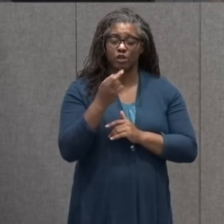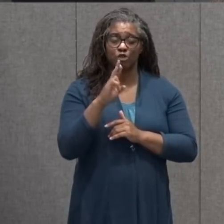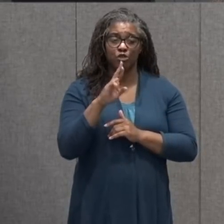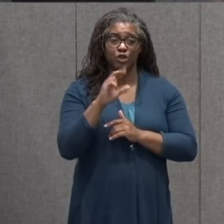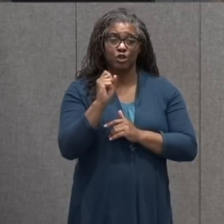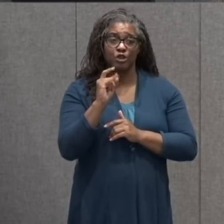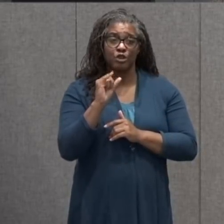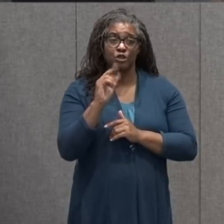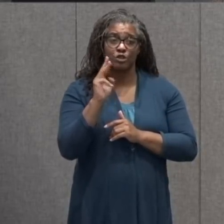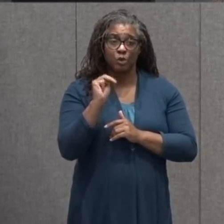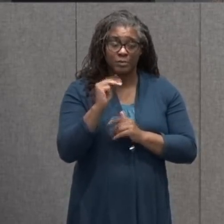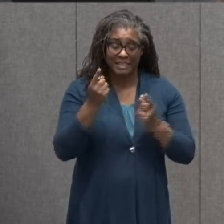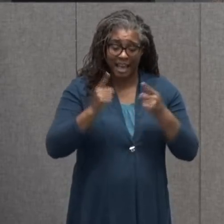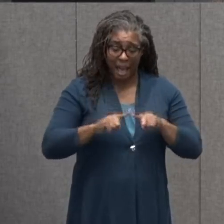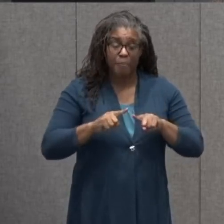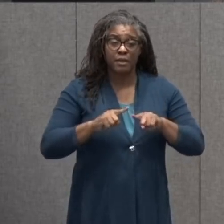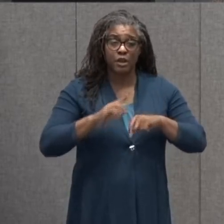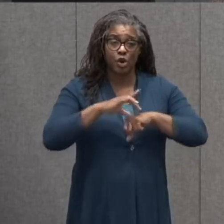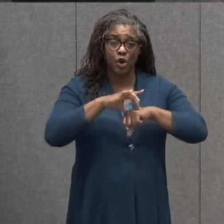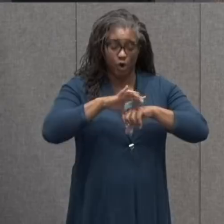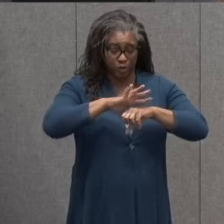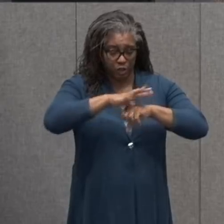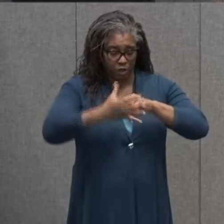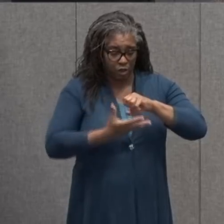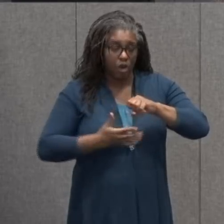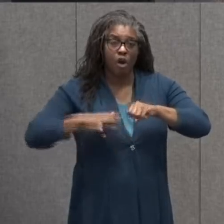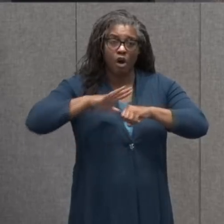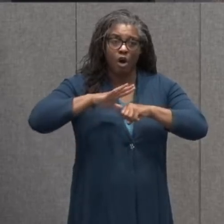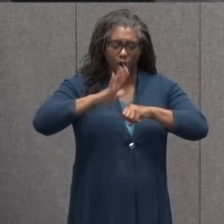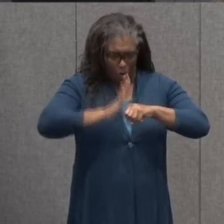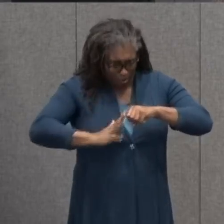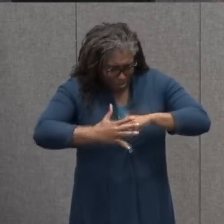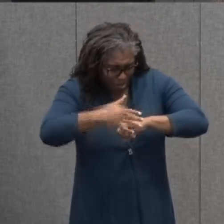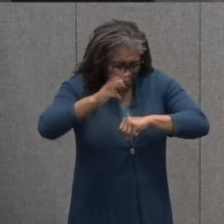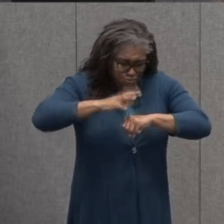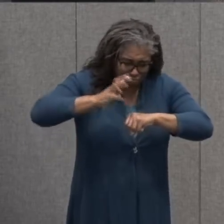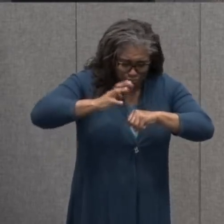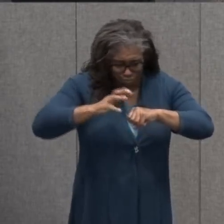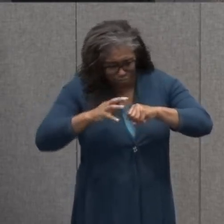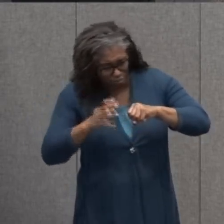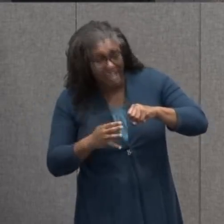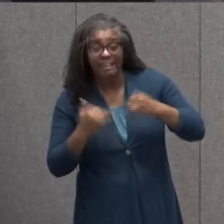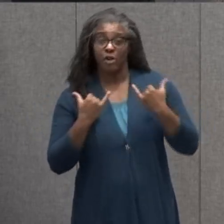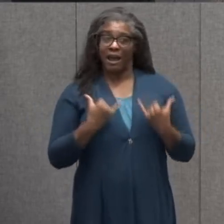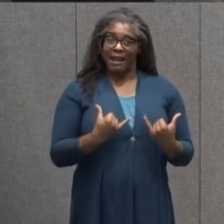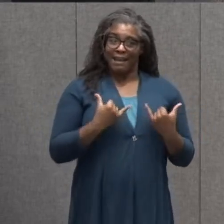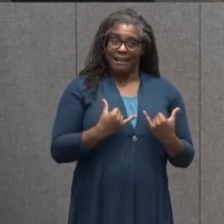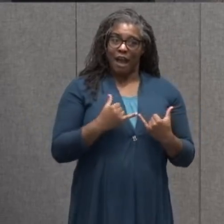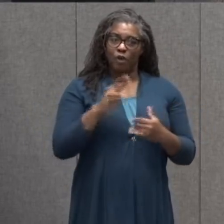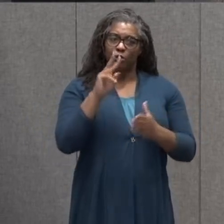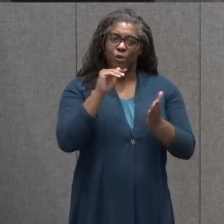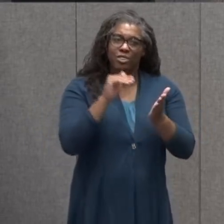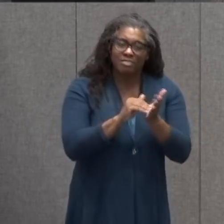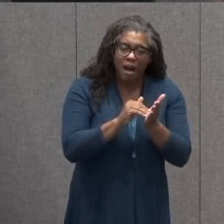That means right now, there are maybe 2,000 thunderstorms happening on other parts of the planet.